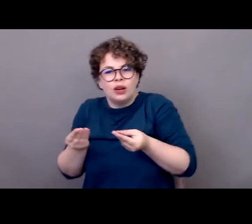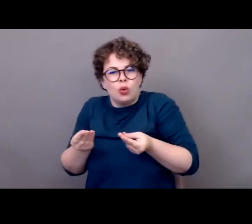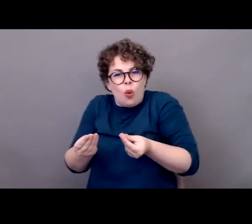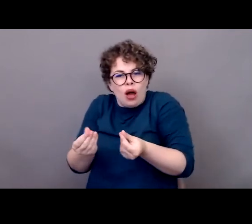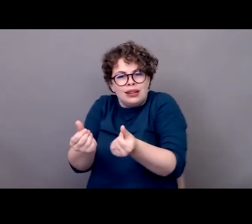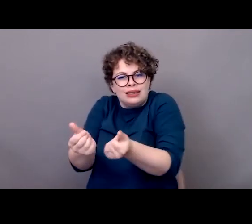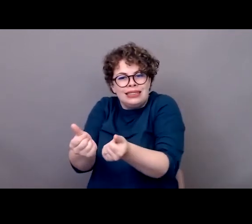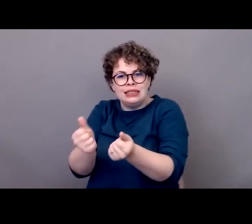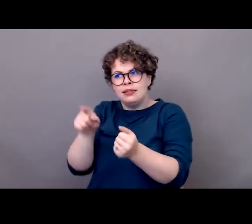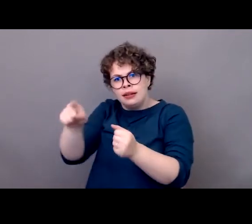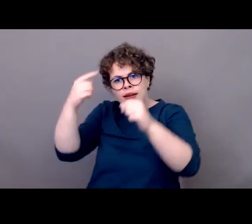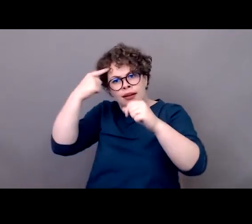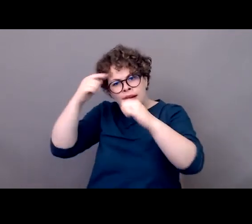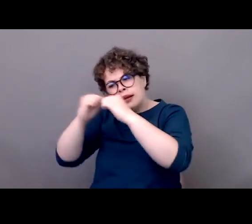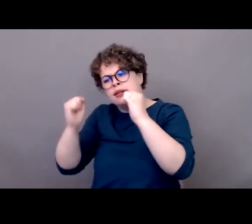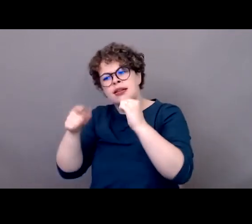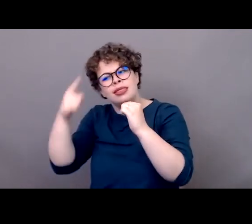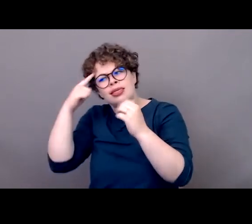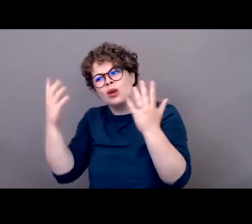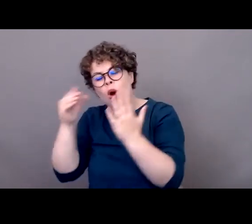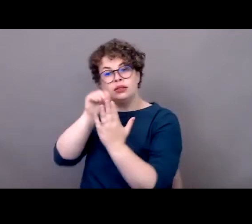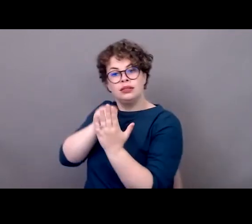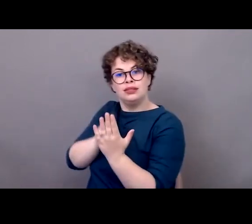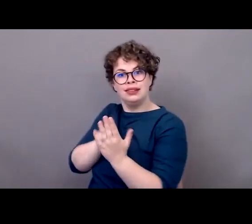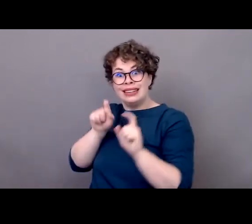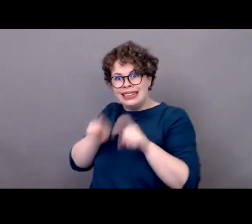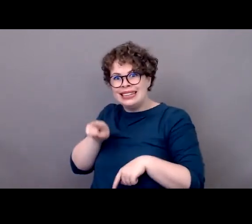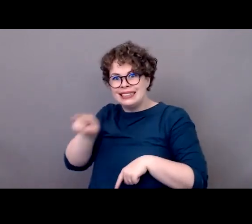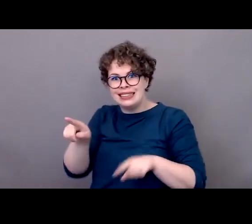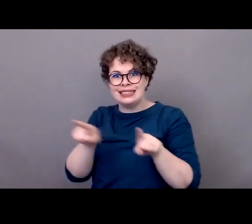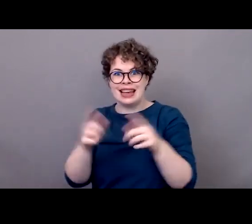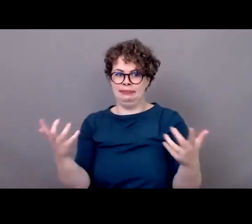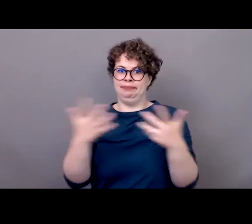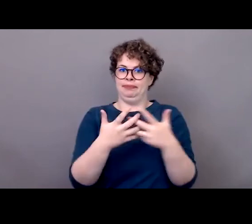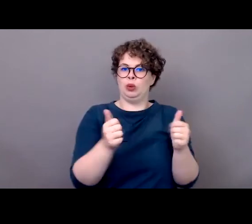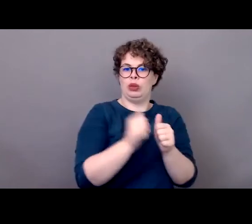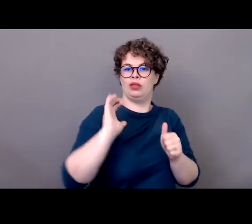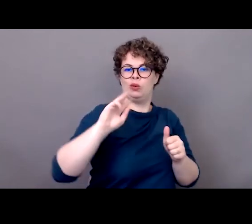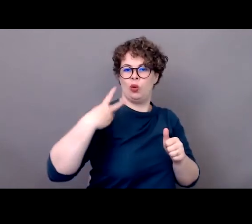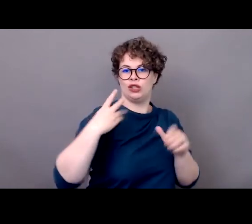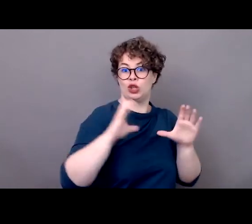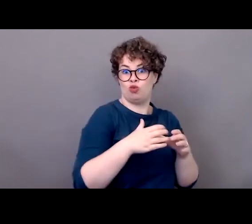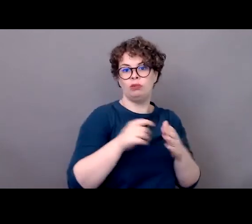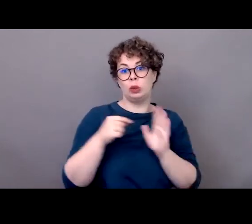through other tools. It is recommended for humanitarian actors to use secondary data as